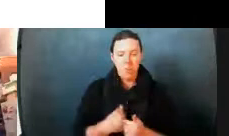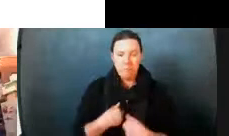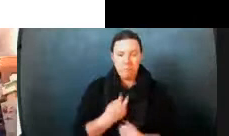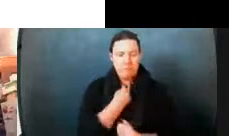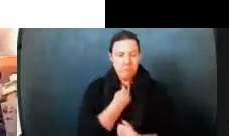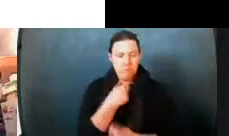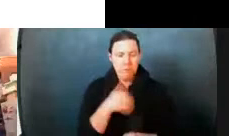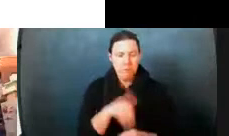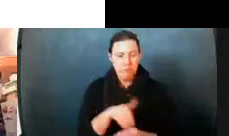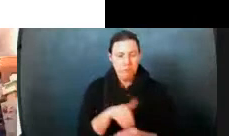Thank you.